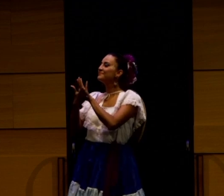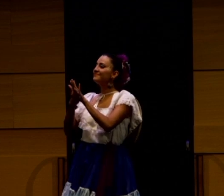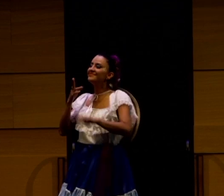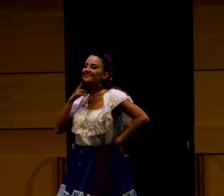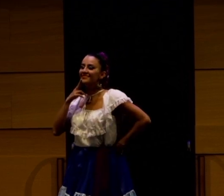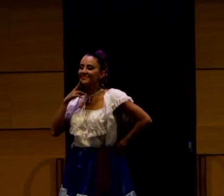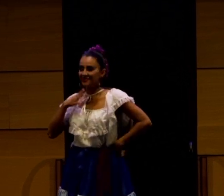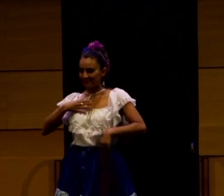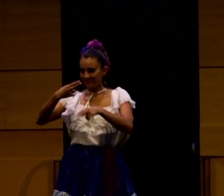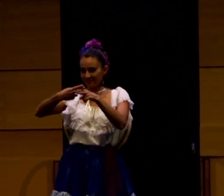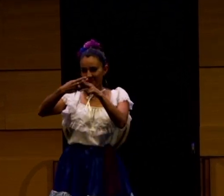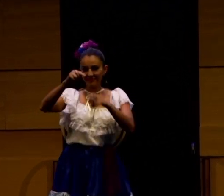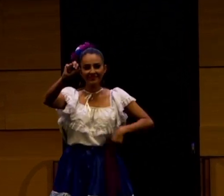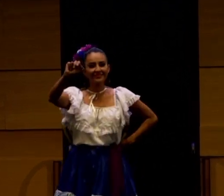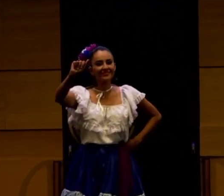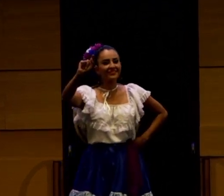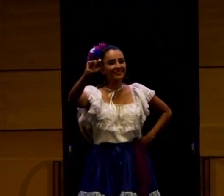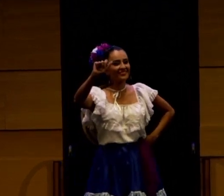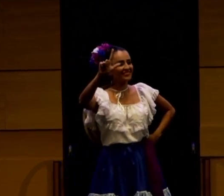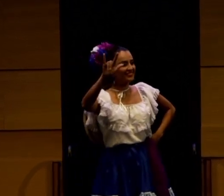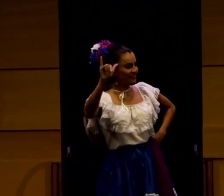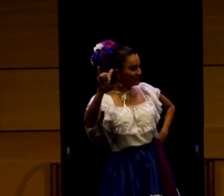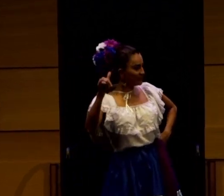My sign name is N on the cheek. My name is Nataly.